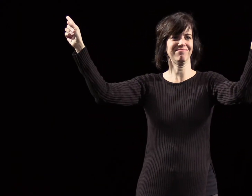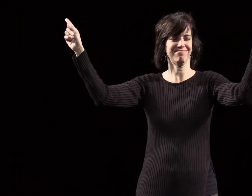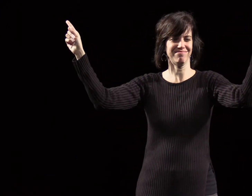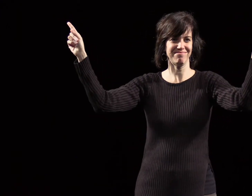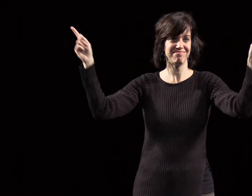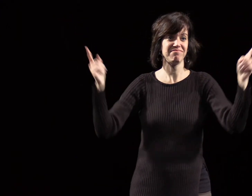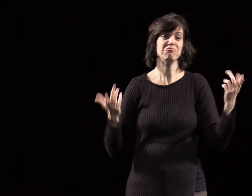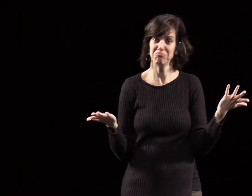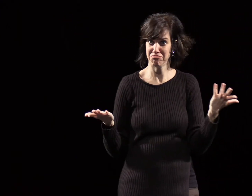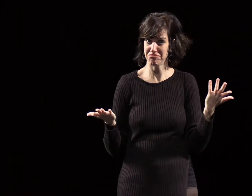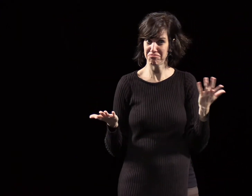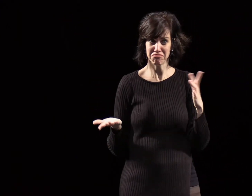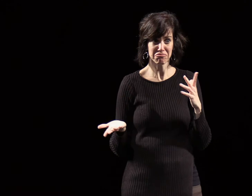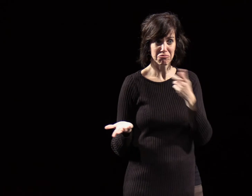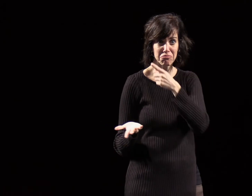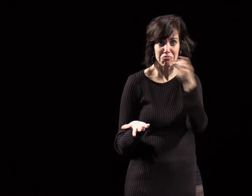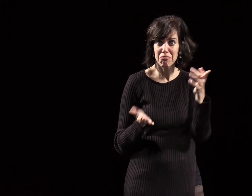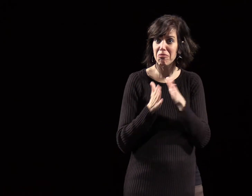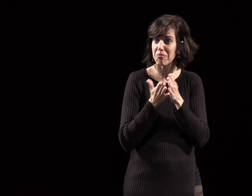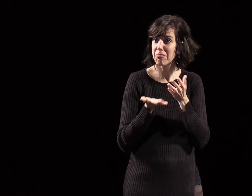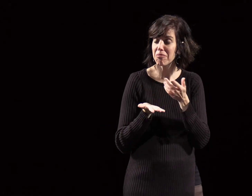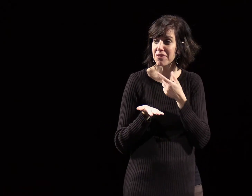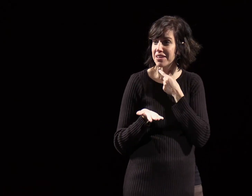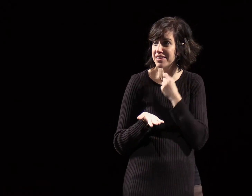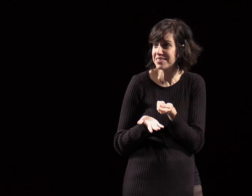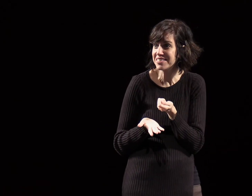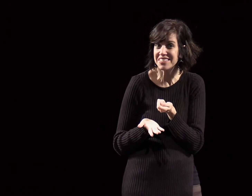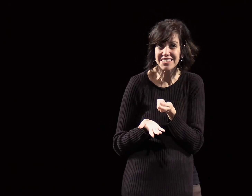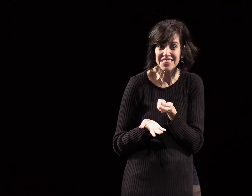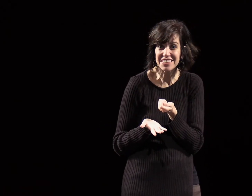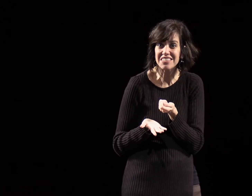and then the bookmark feature. It's pretty interesting, right?